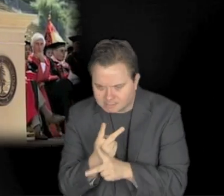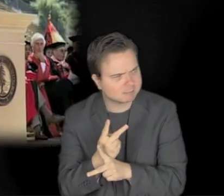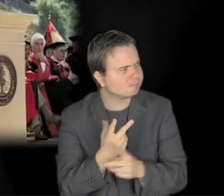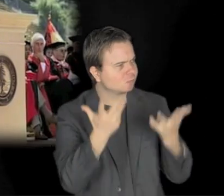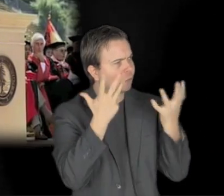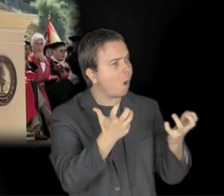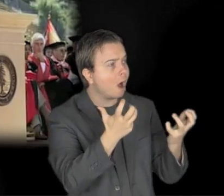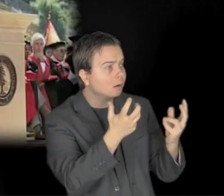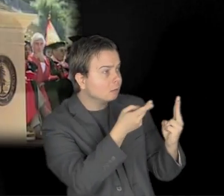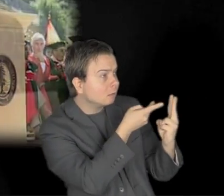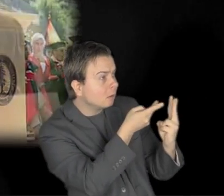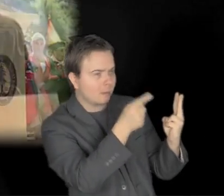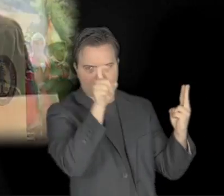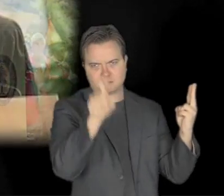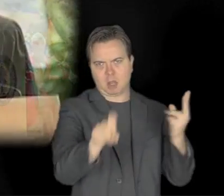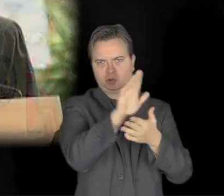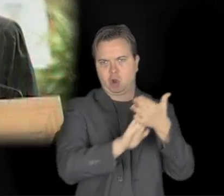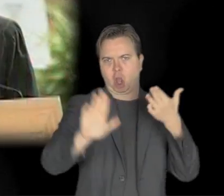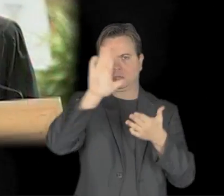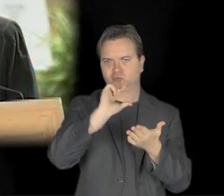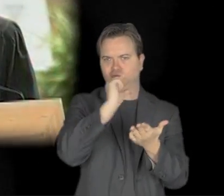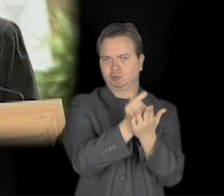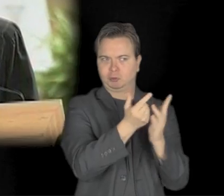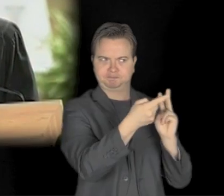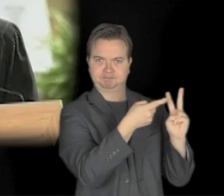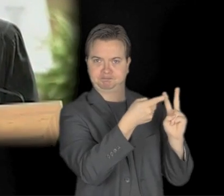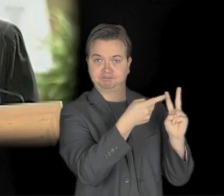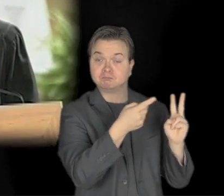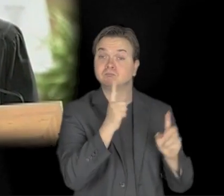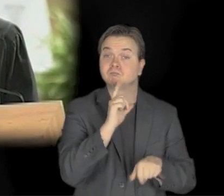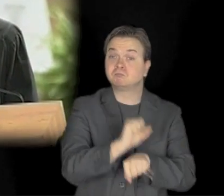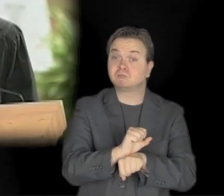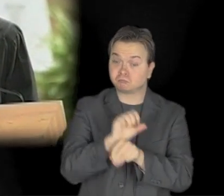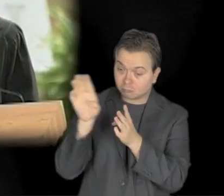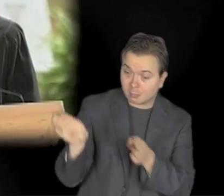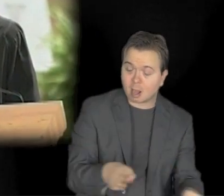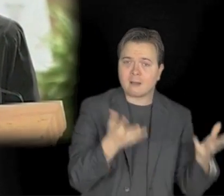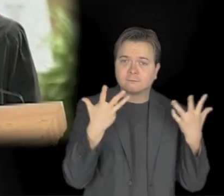set for me to be adopted at birth by a lawyer and his wife.